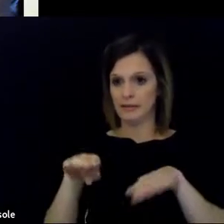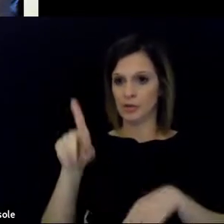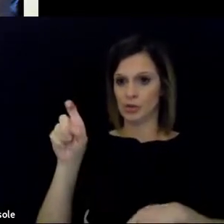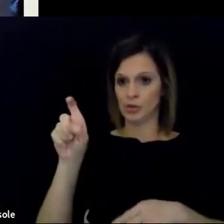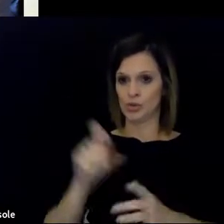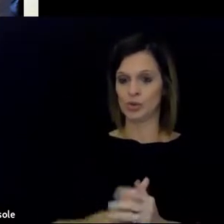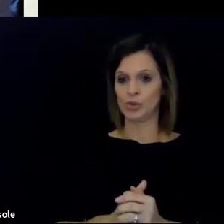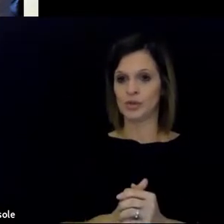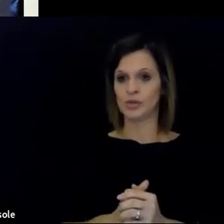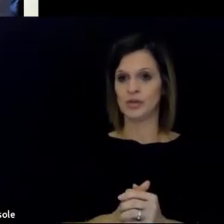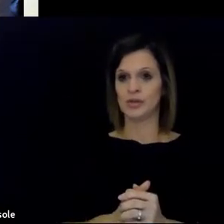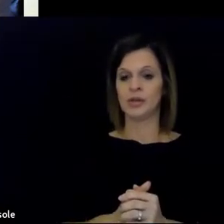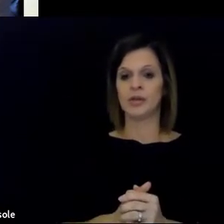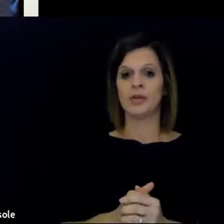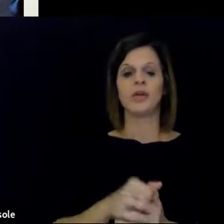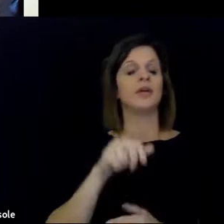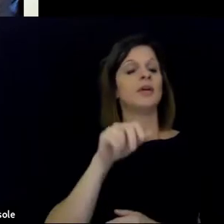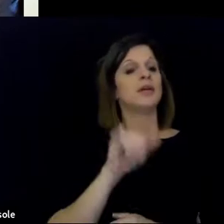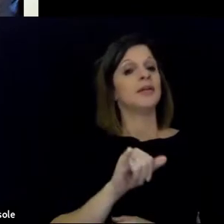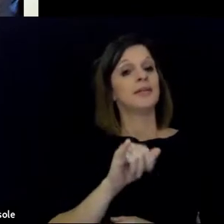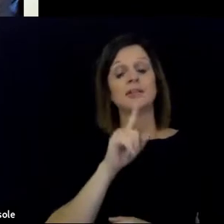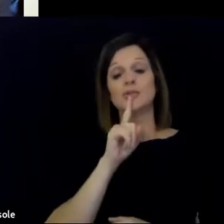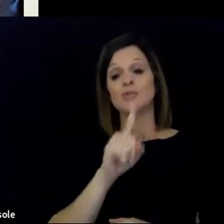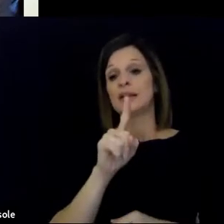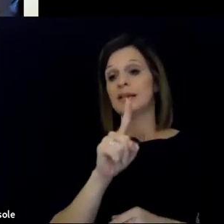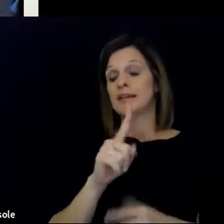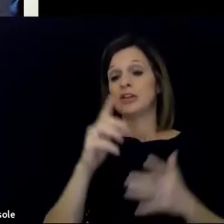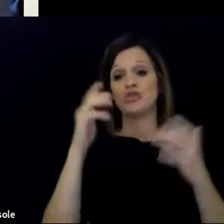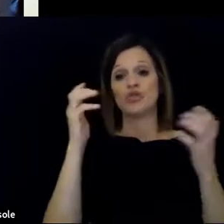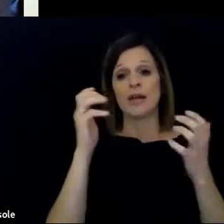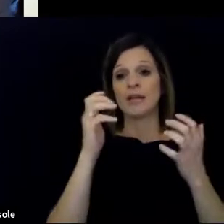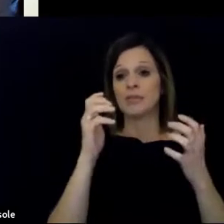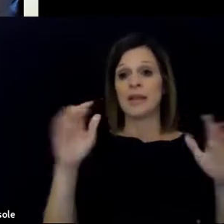That's such an incredibly important and depressing question.